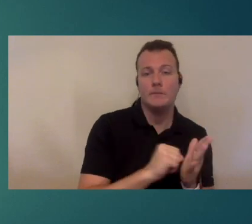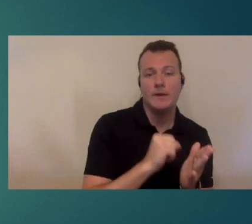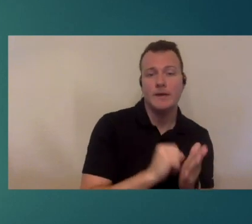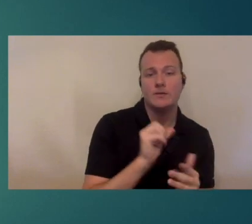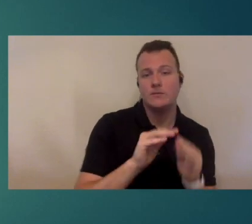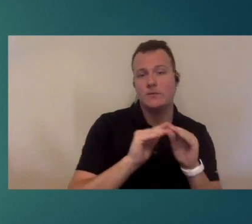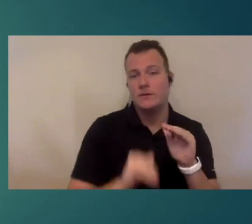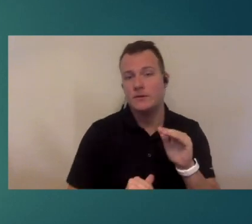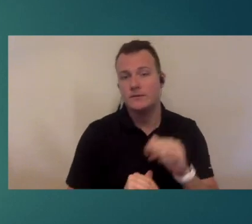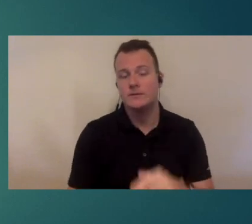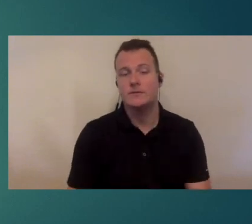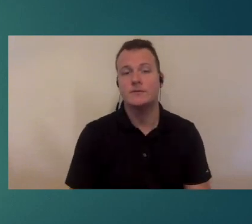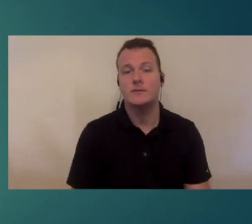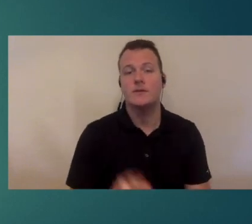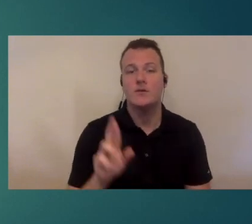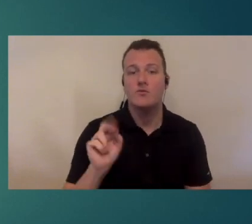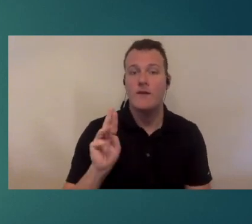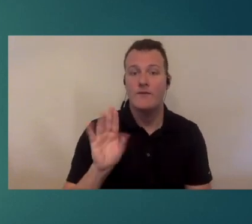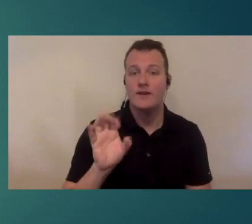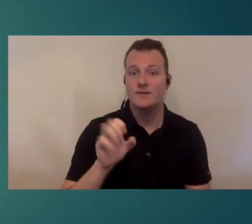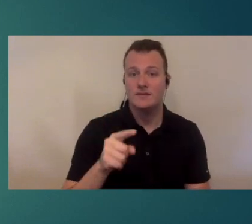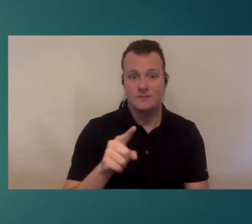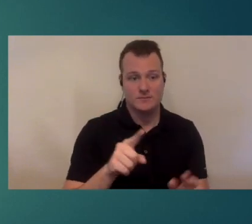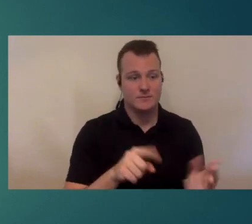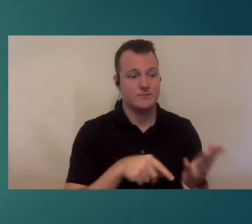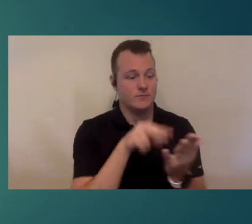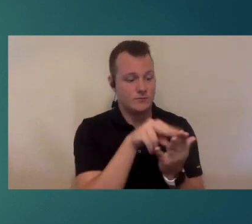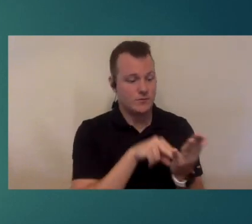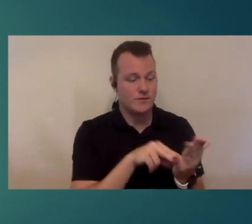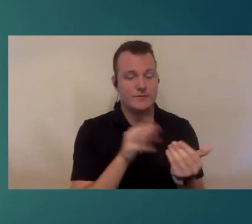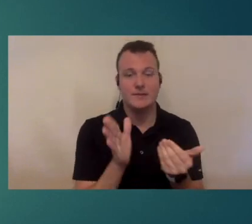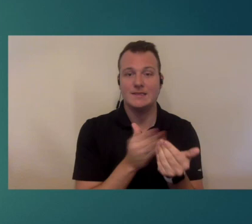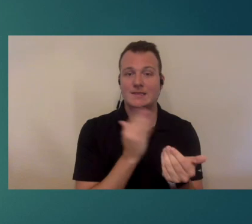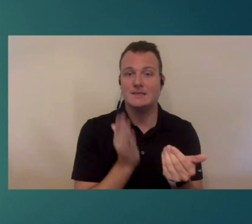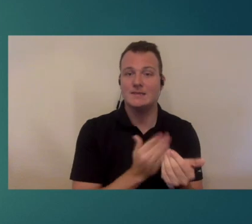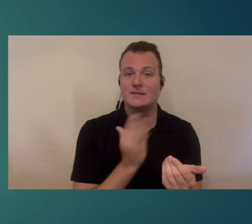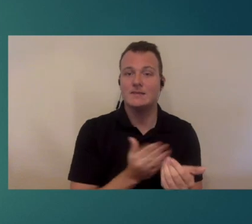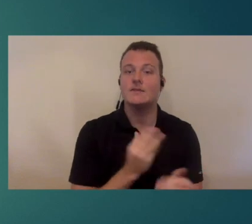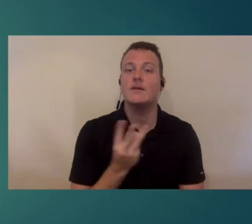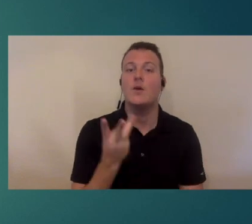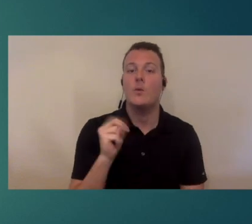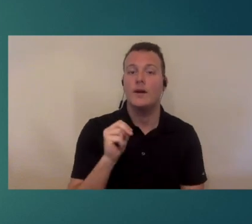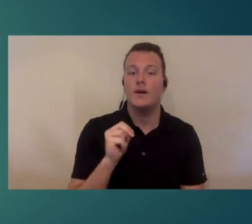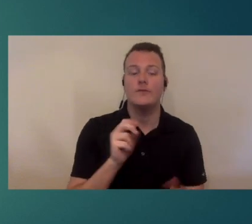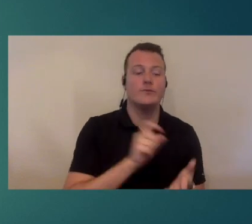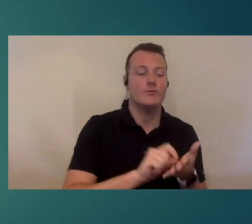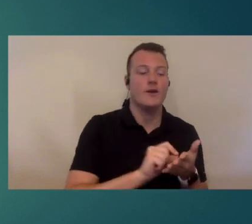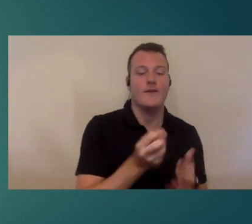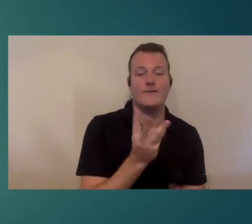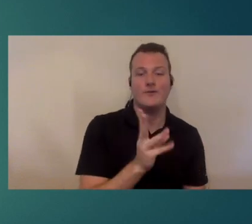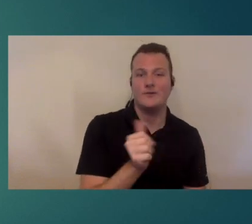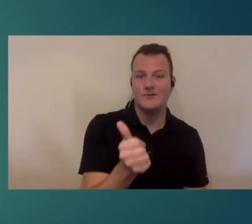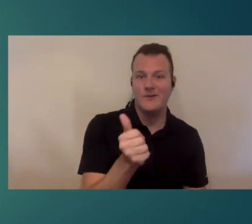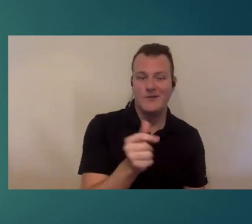or less reference. It's very easy, I mean once you've written a few yourself, it's